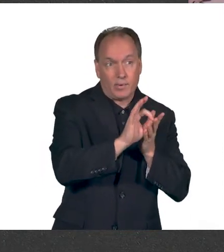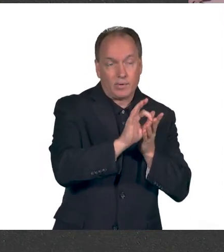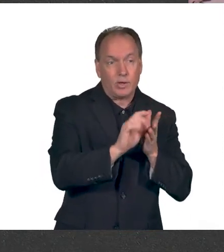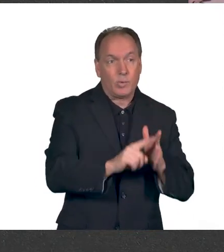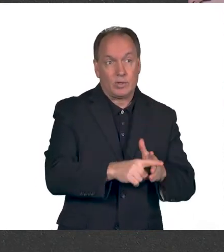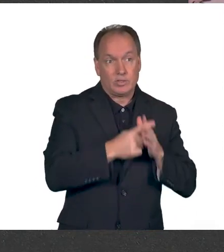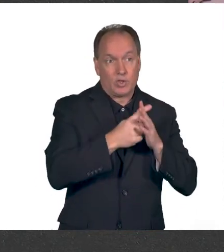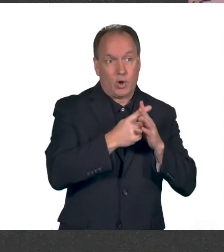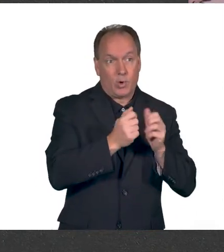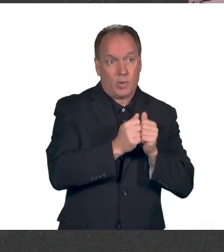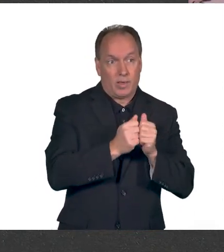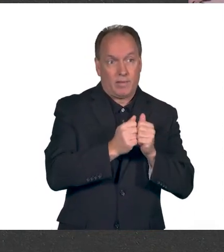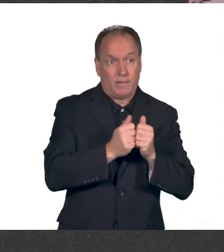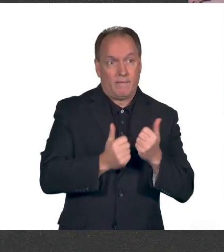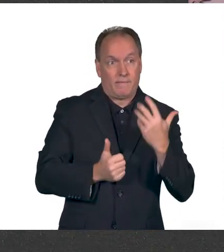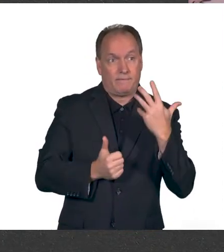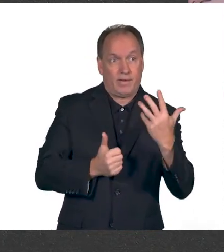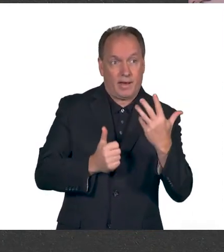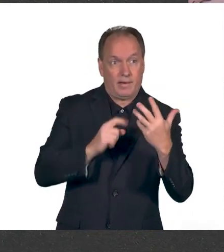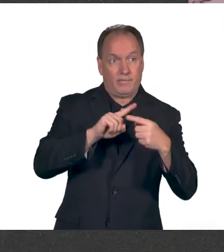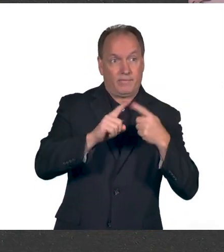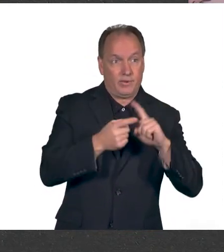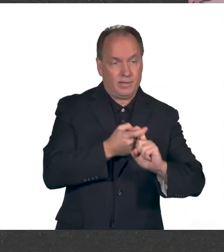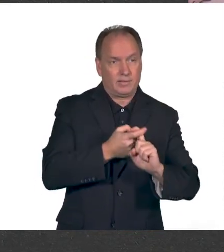We started with five friends.